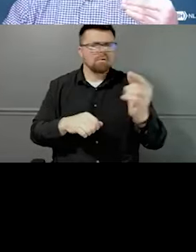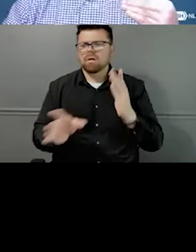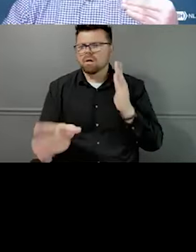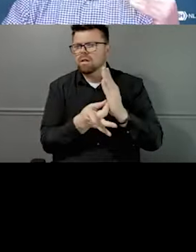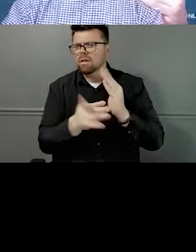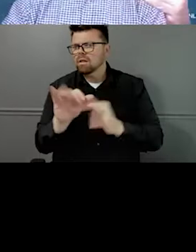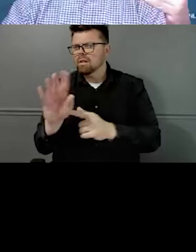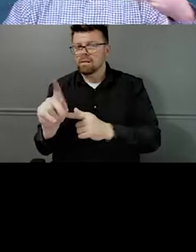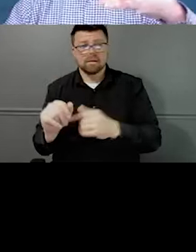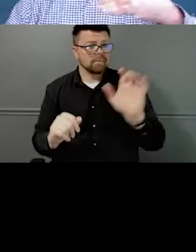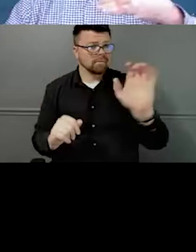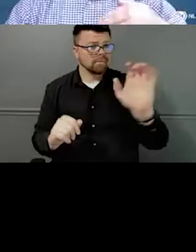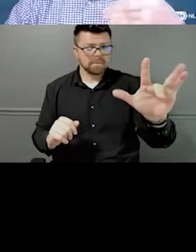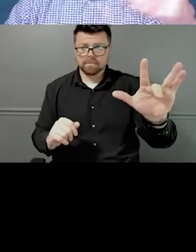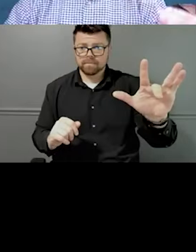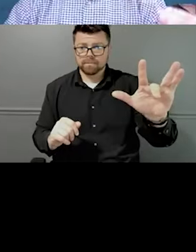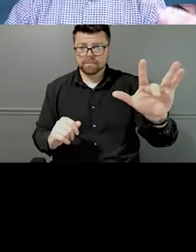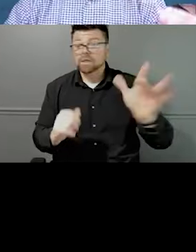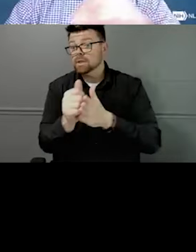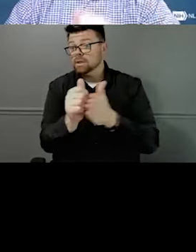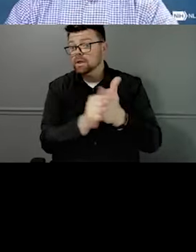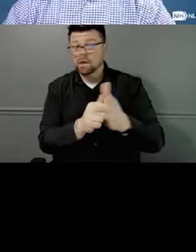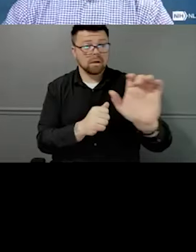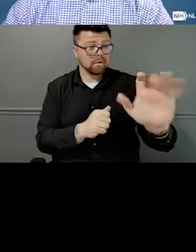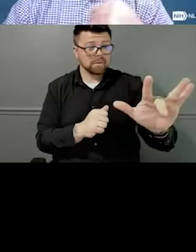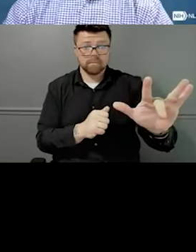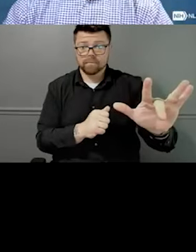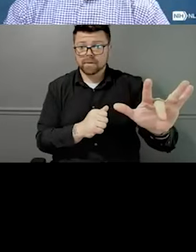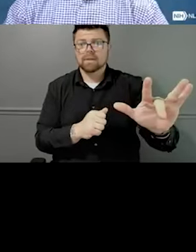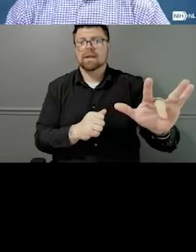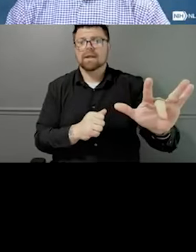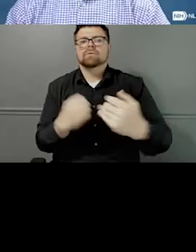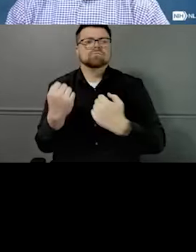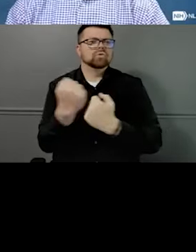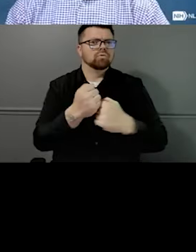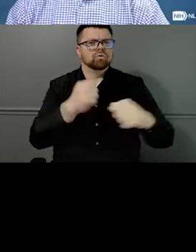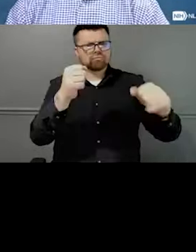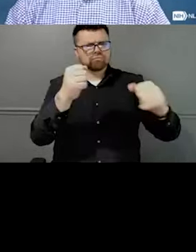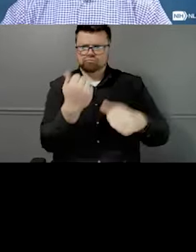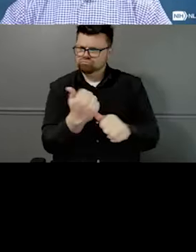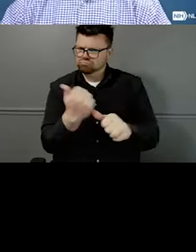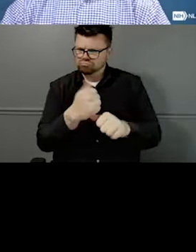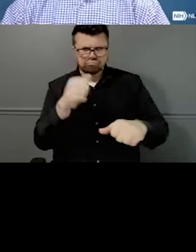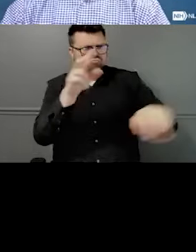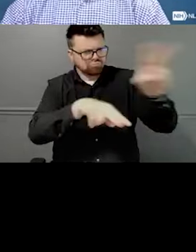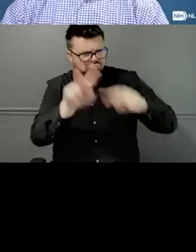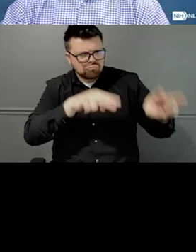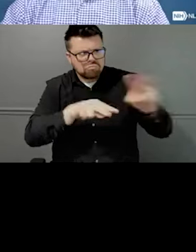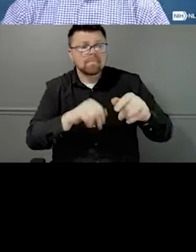the account that they are delegated to help assist with. When they click on that,